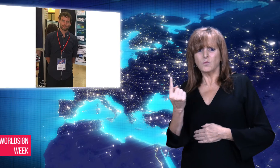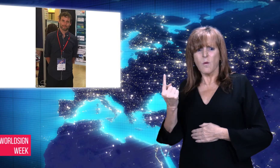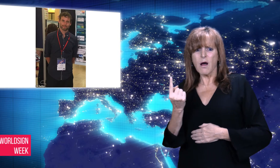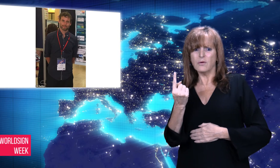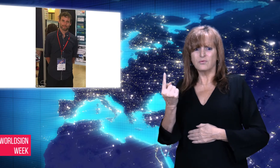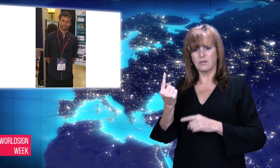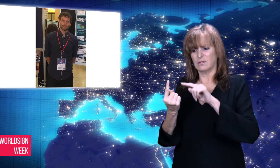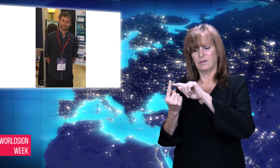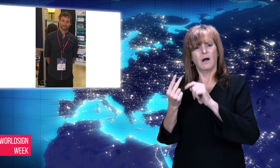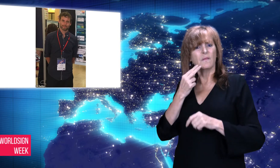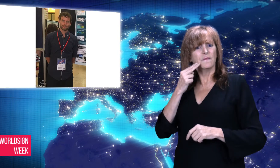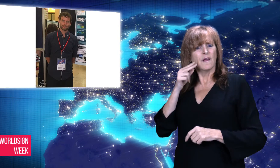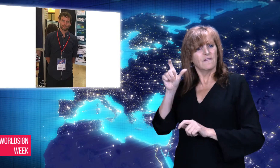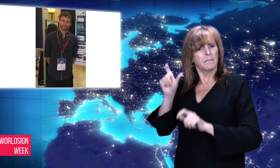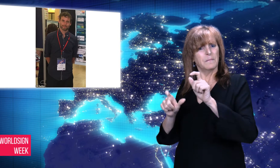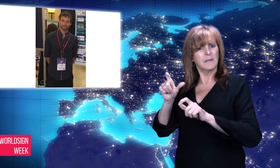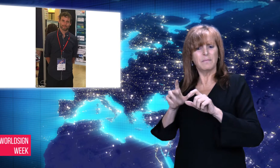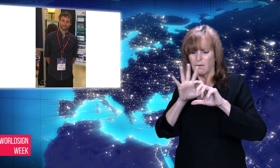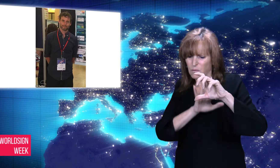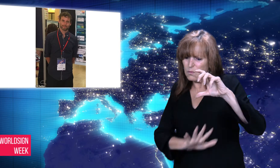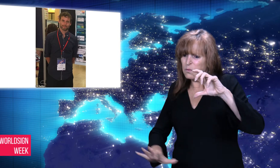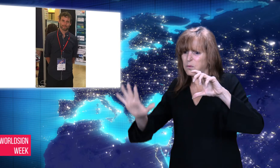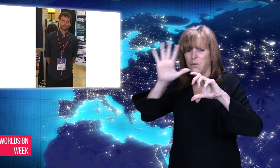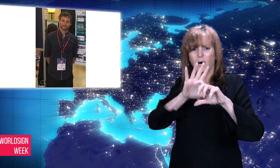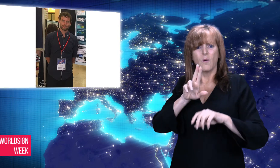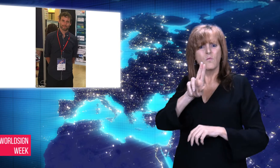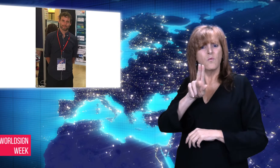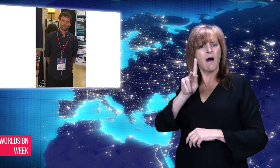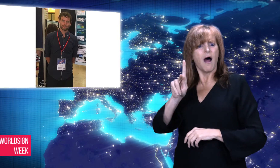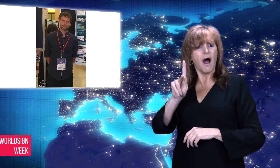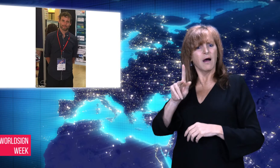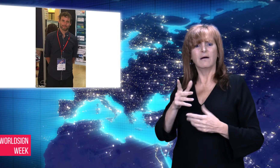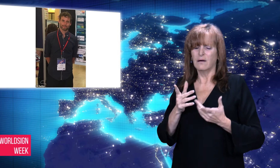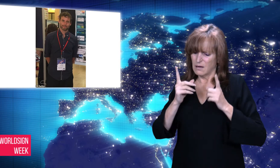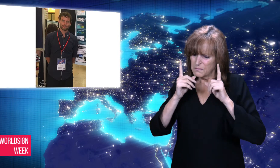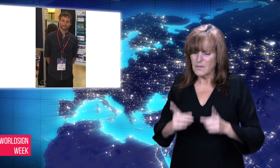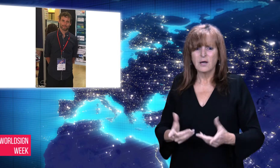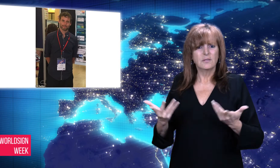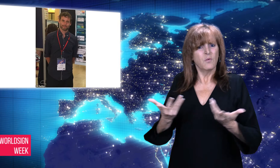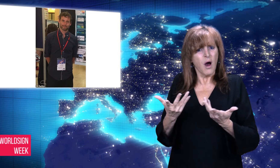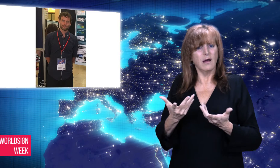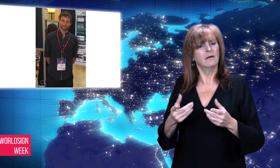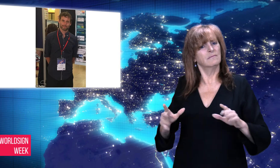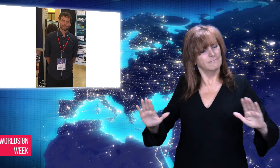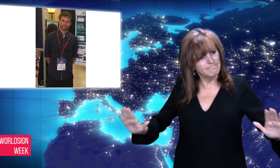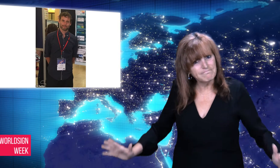isolation of Deaf people around the UK and the need